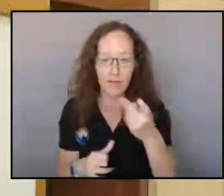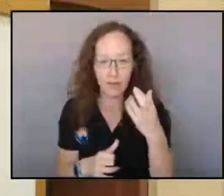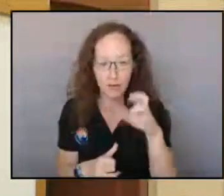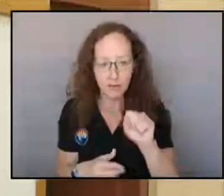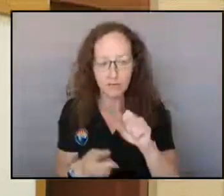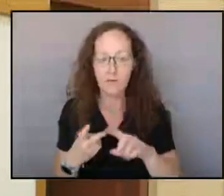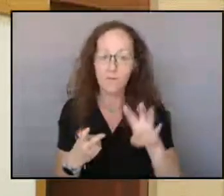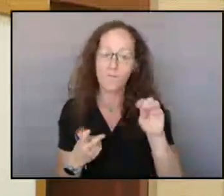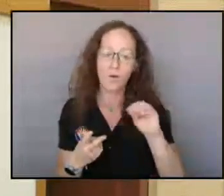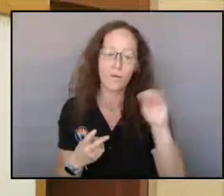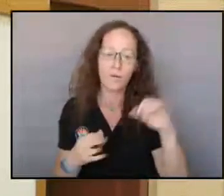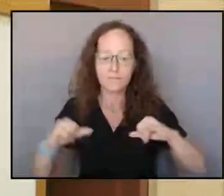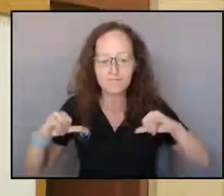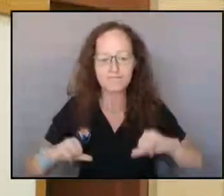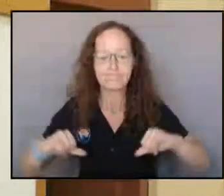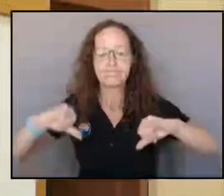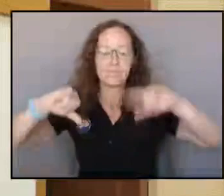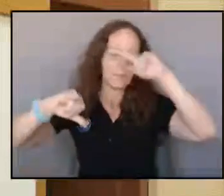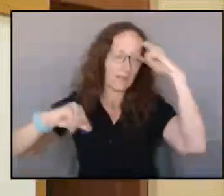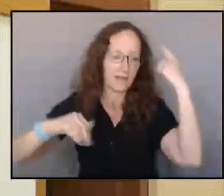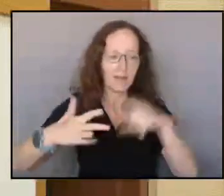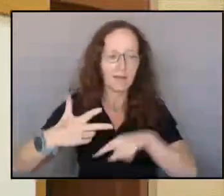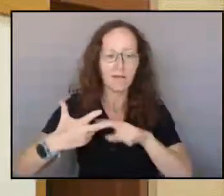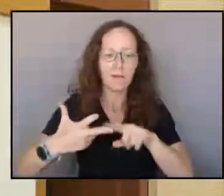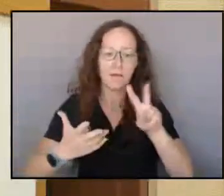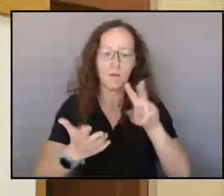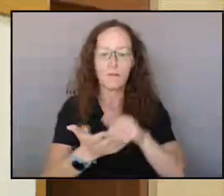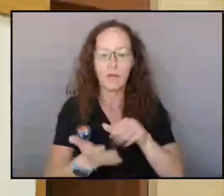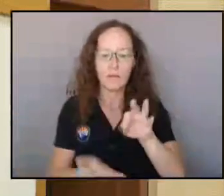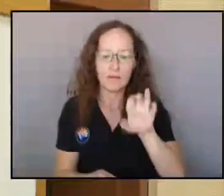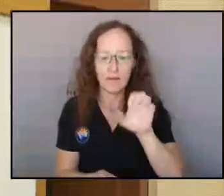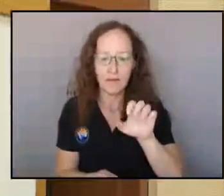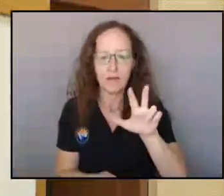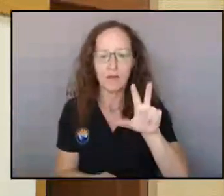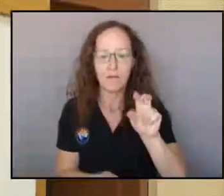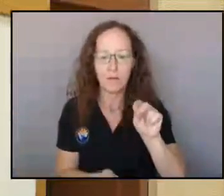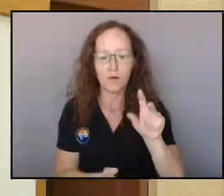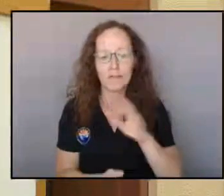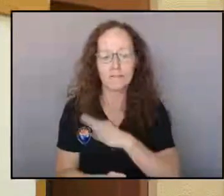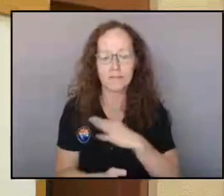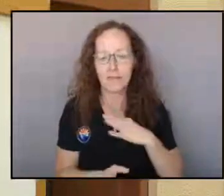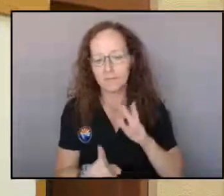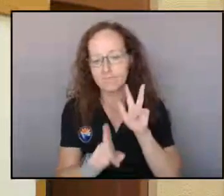CONTAINED, WITH 2930 PERSONNEL ASSIGNED TO THE FIRE.